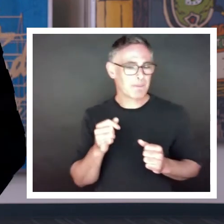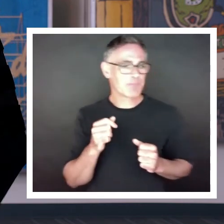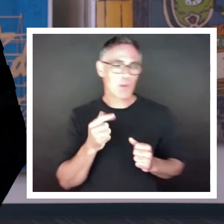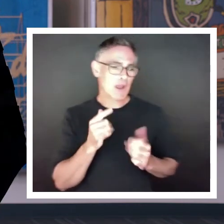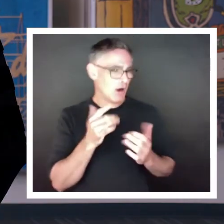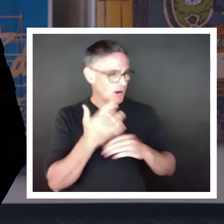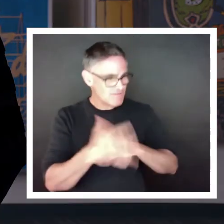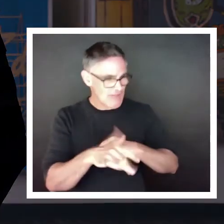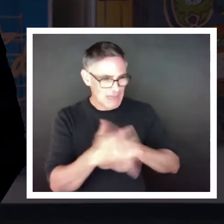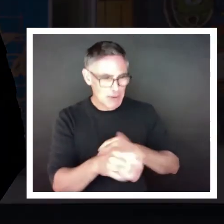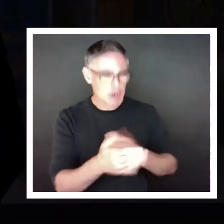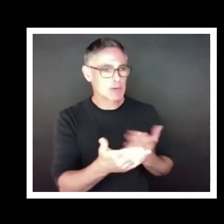Be well and stay well.